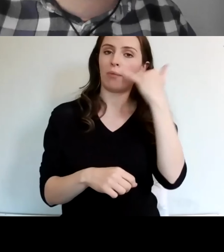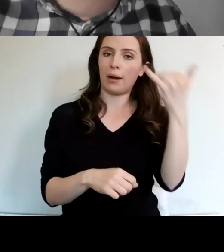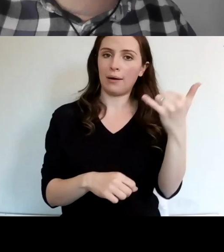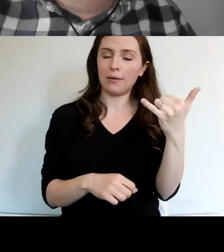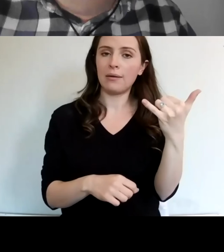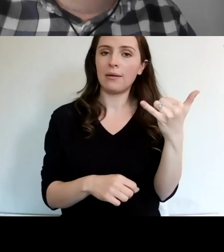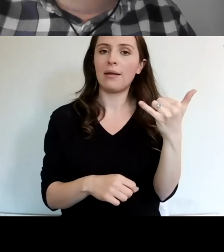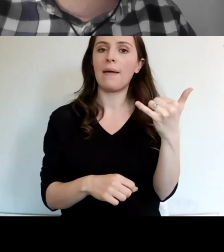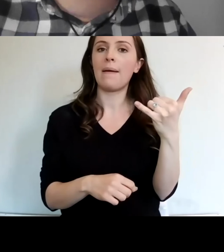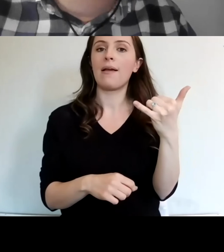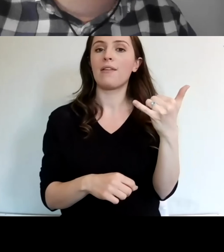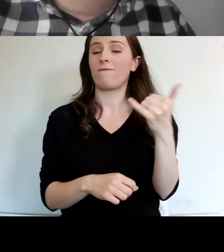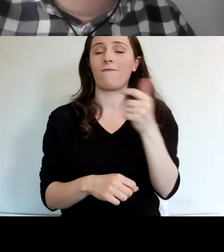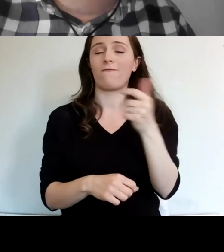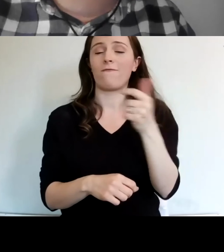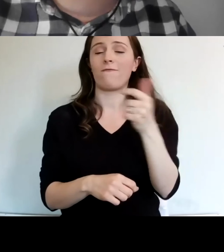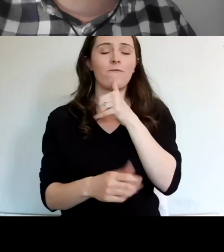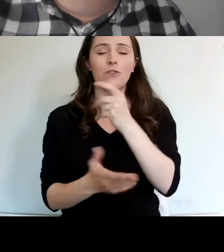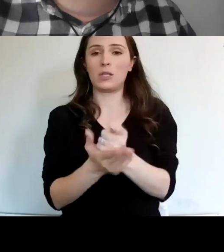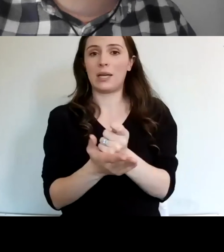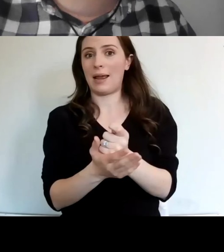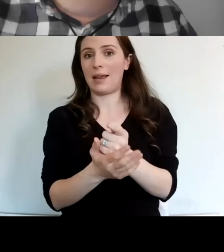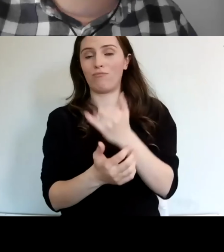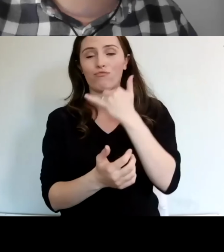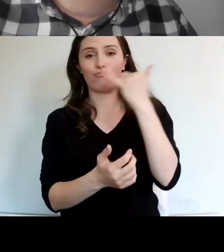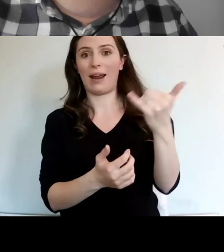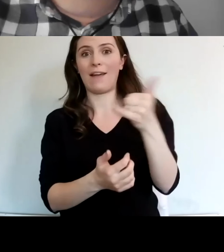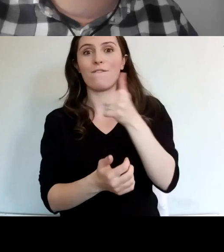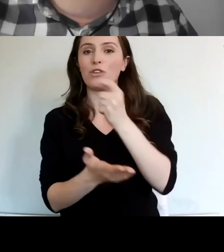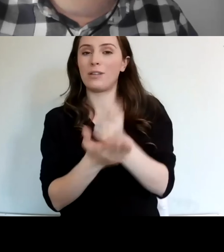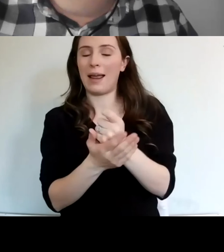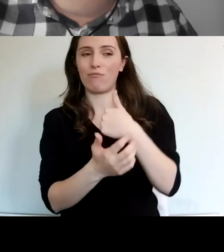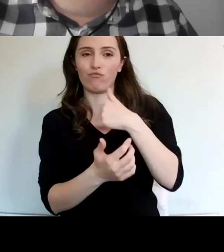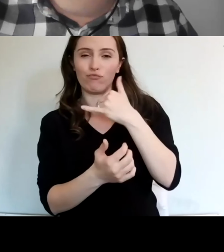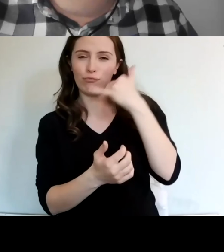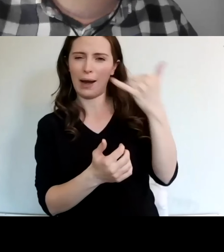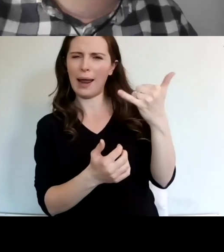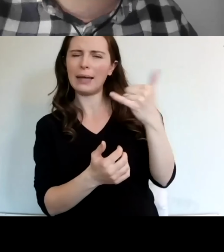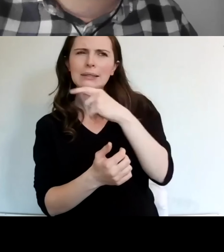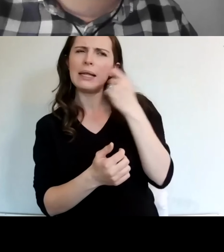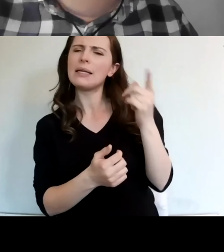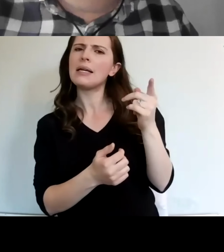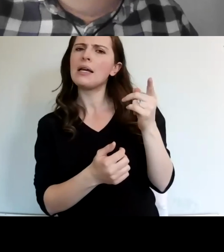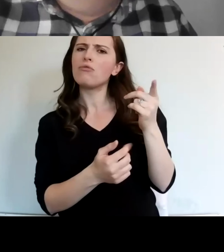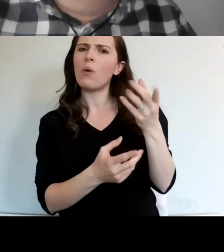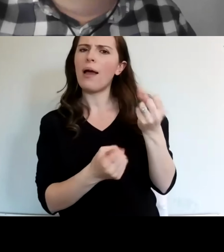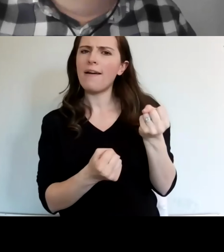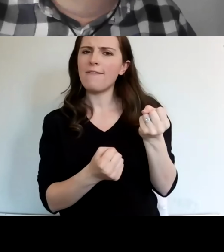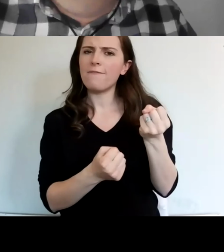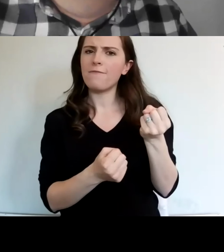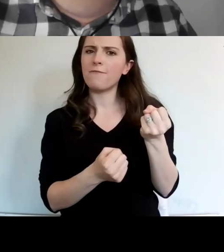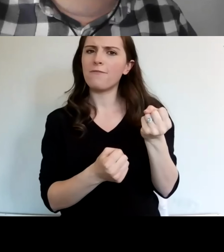For the first time ever, in many, many decades going to football, I rang up and said, "I hear you have an in-stadium commentary available.